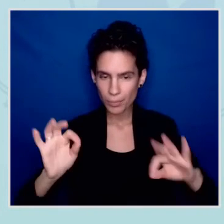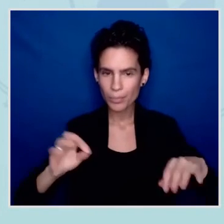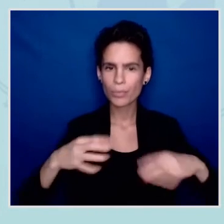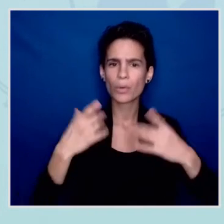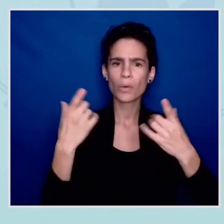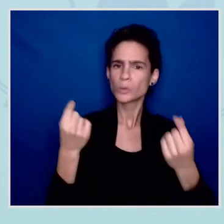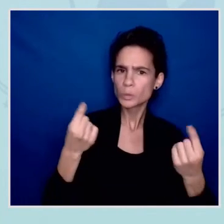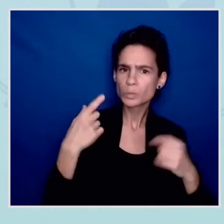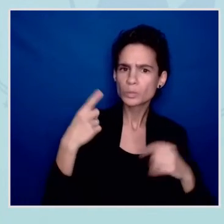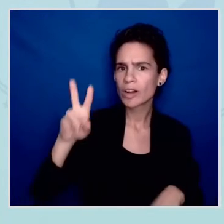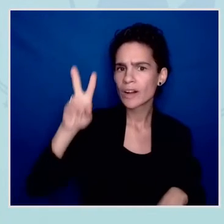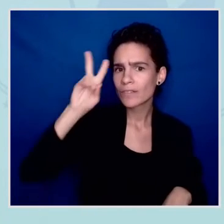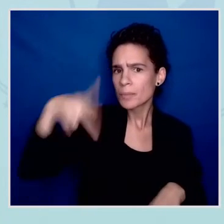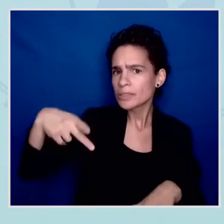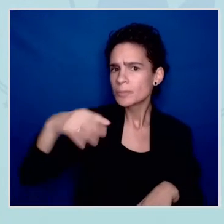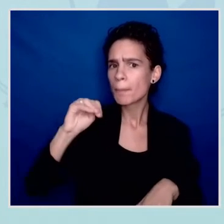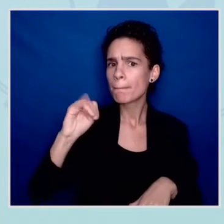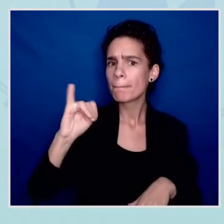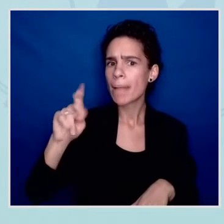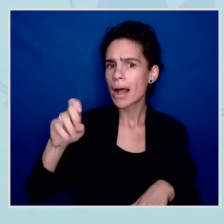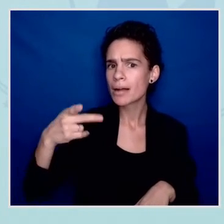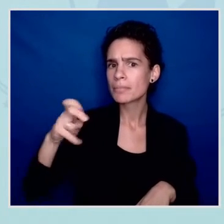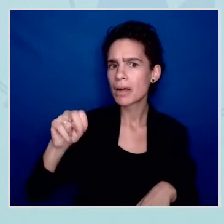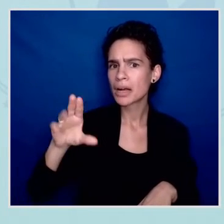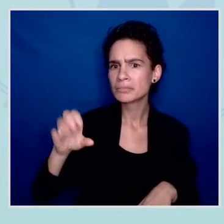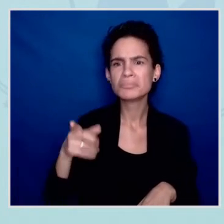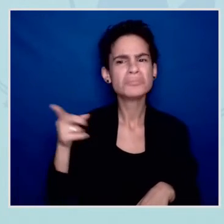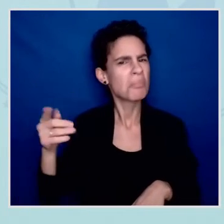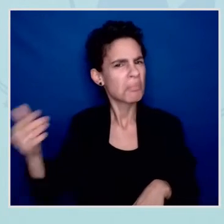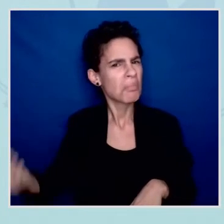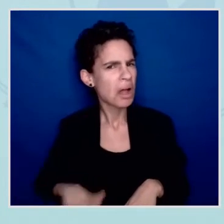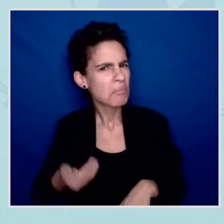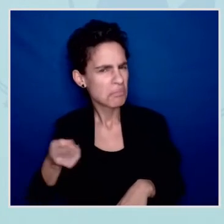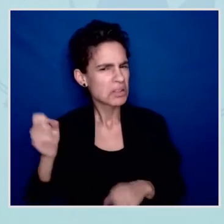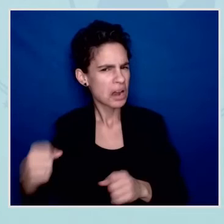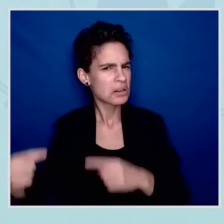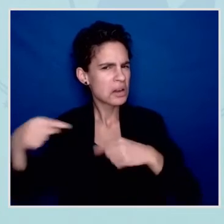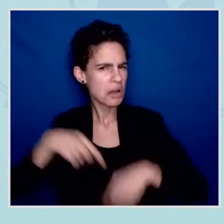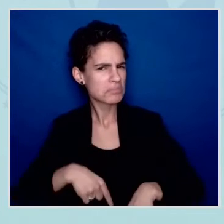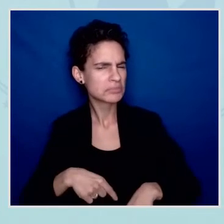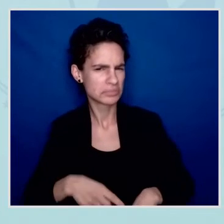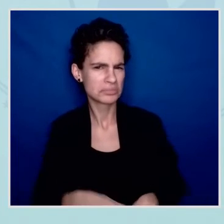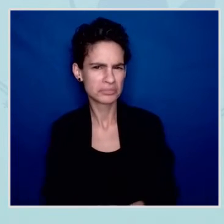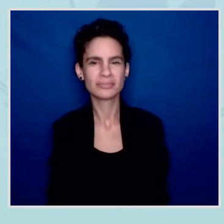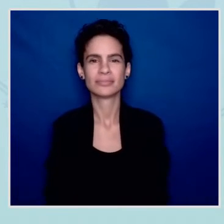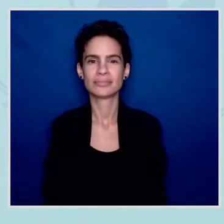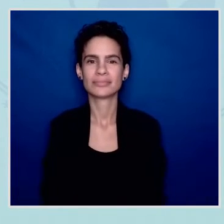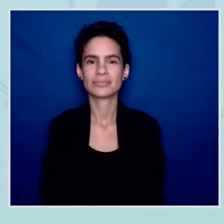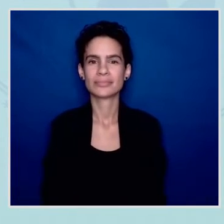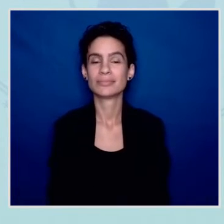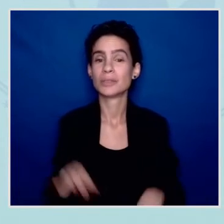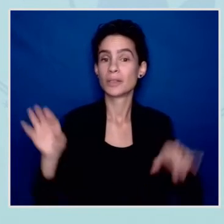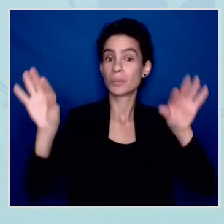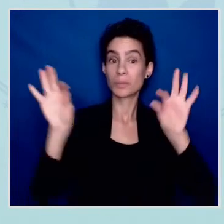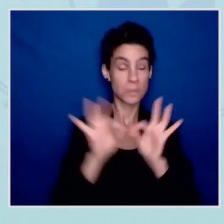RESPECT TO WHAT YOU JUST SAID ABOUT IN THE INAUGURATION, AND THAT IT'S A GOOD THING THAT THE